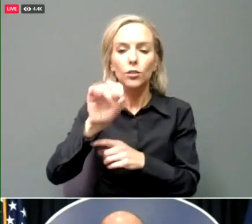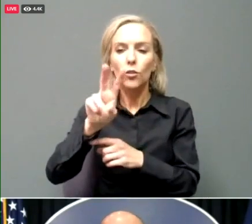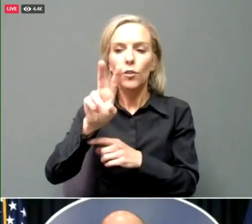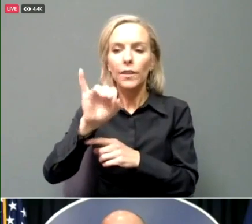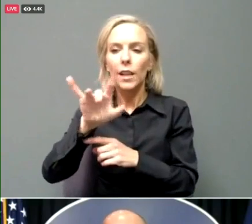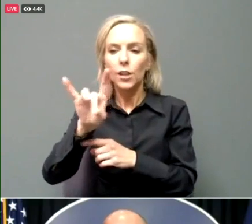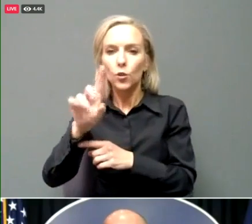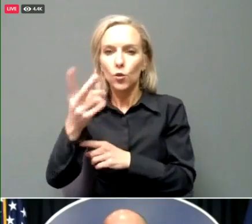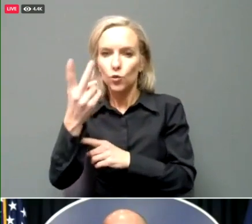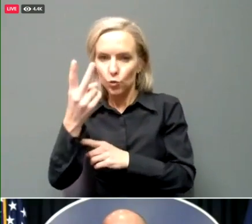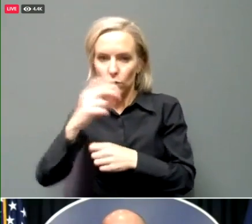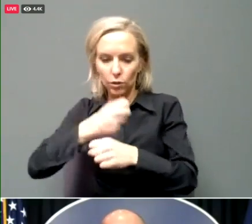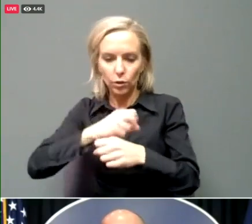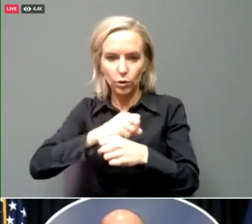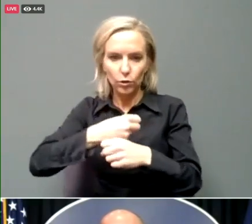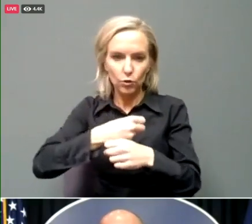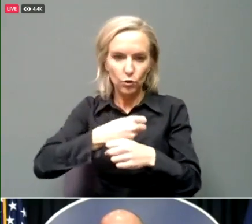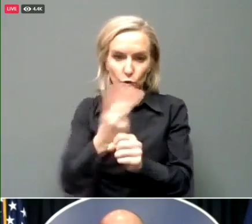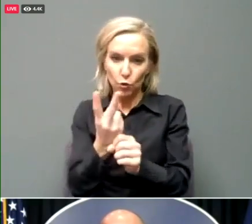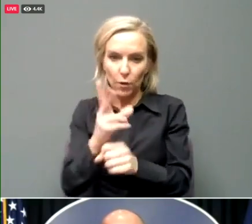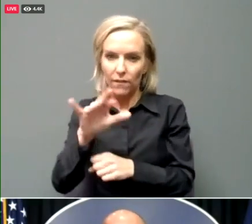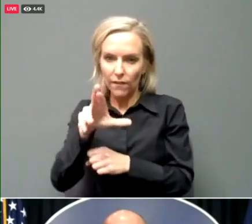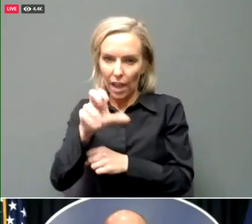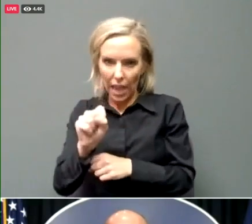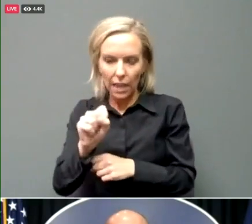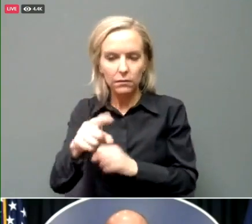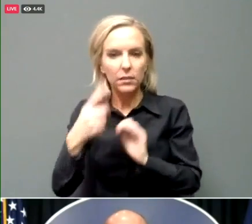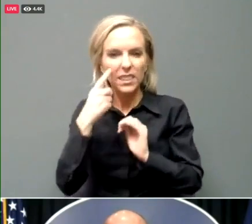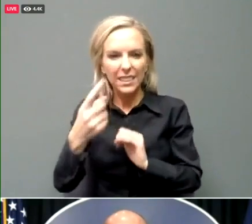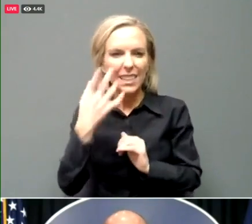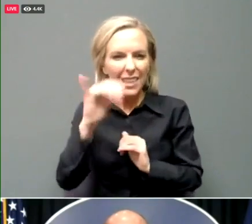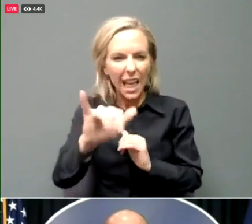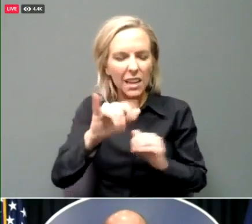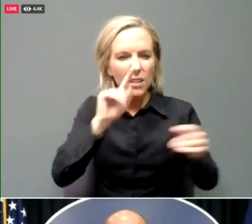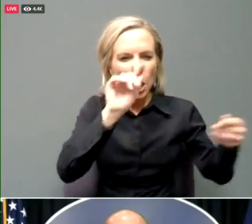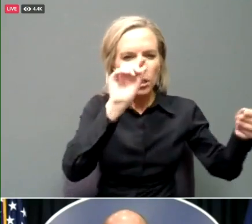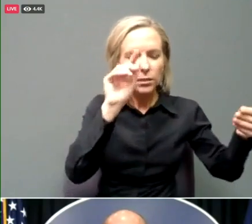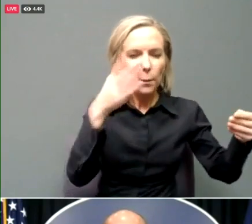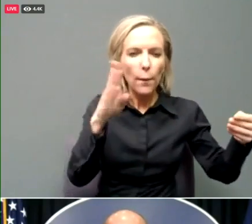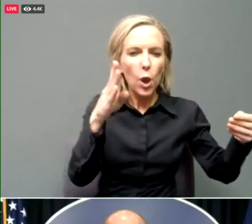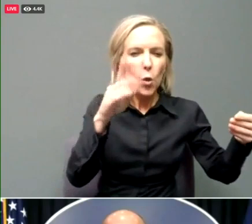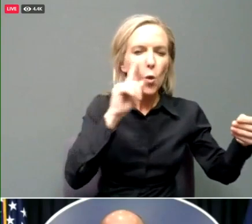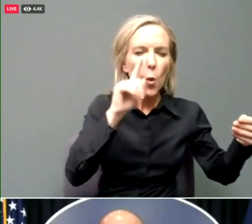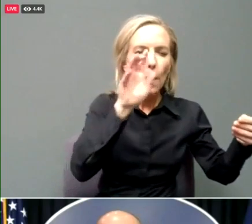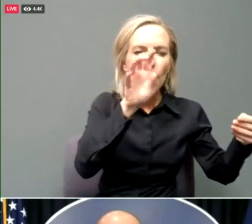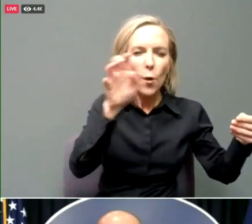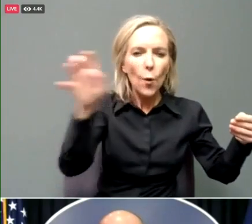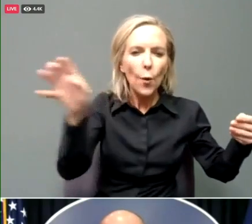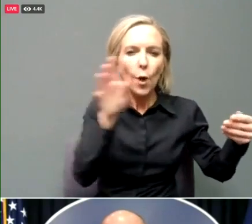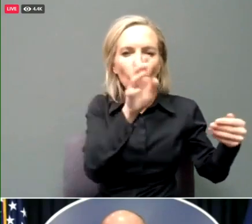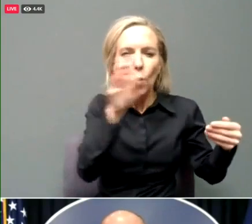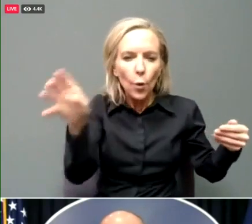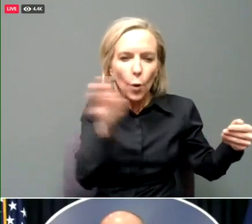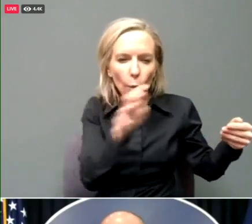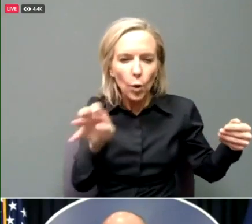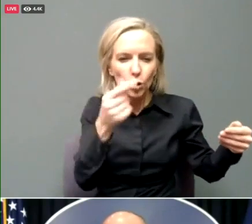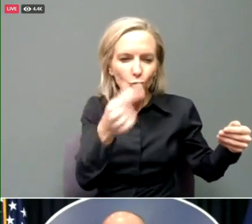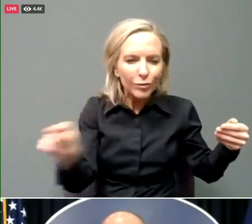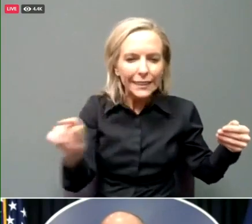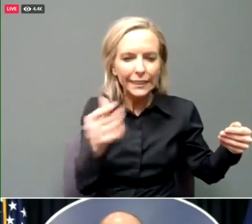side of your screen, you can see those lines with all the dots. It goes blue, dark green, light green all the way down to yellows and oranges. You go all